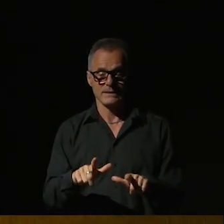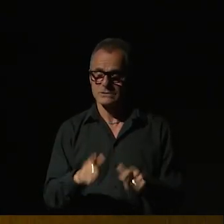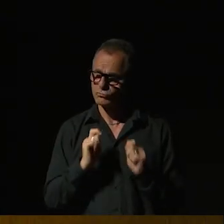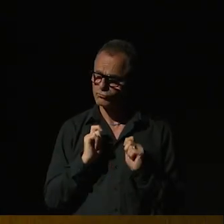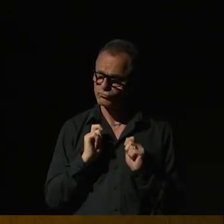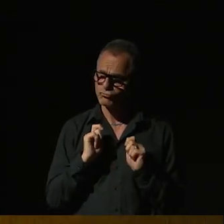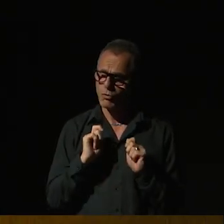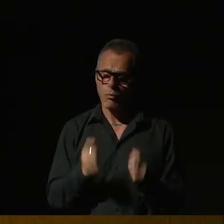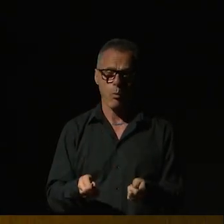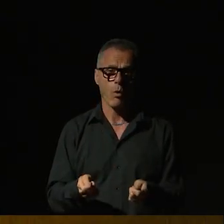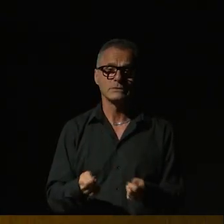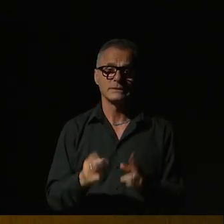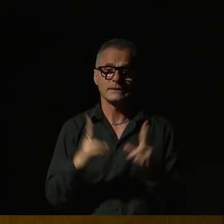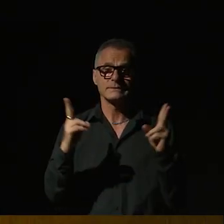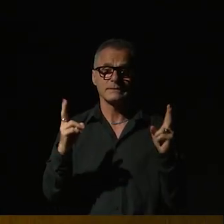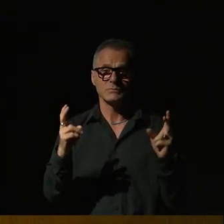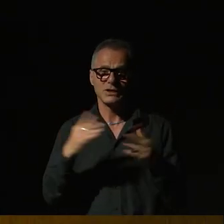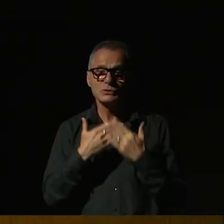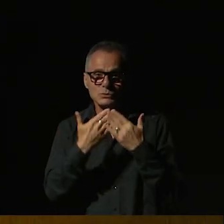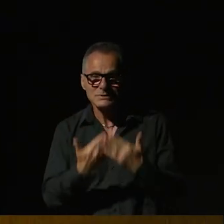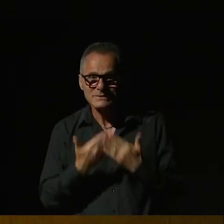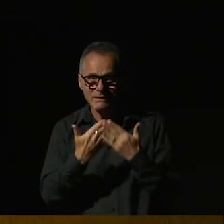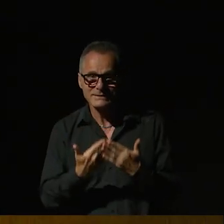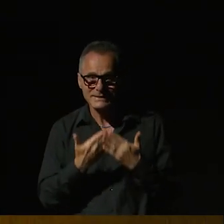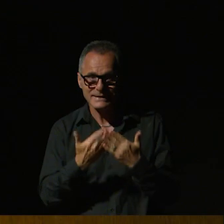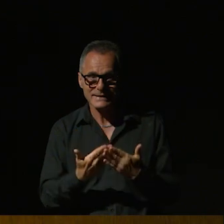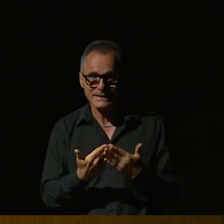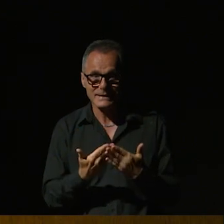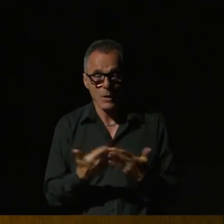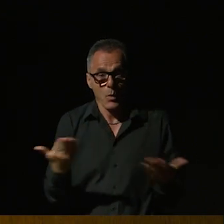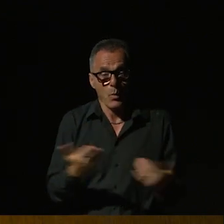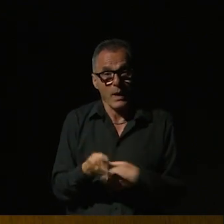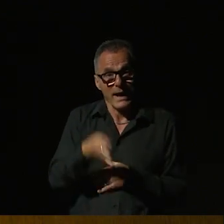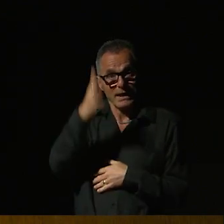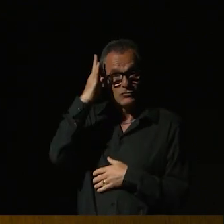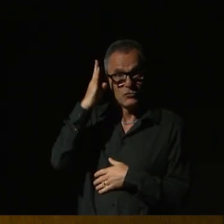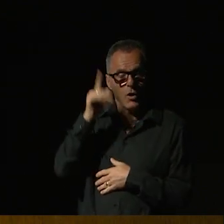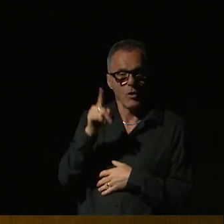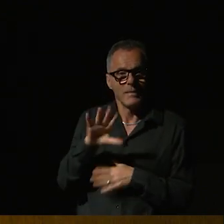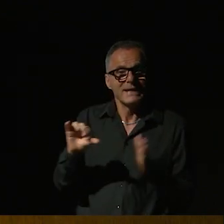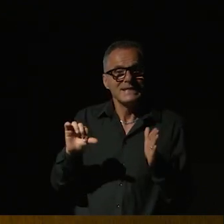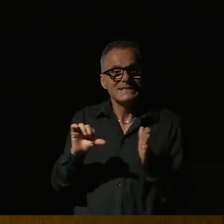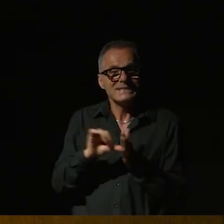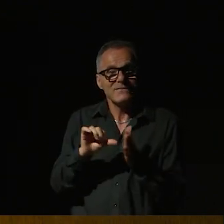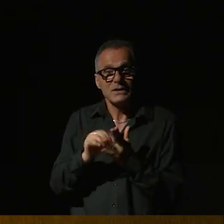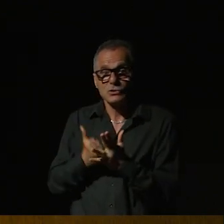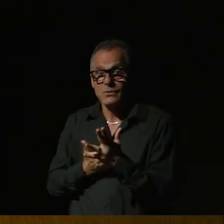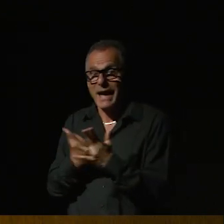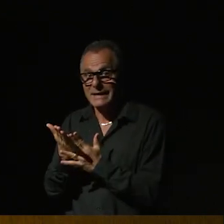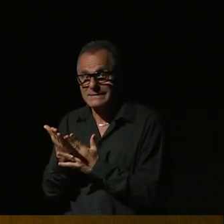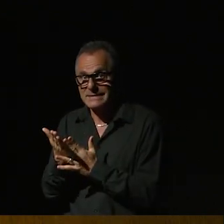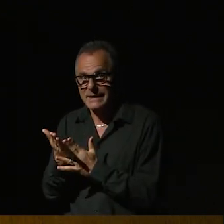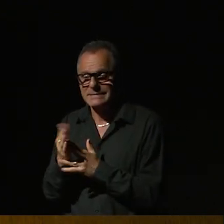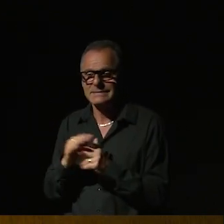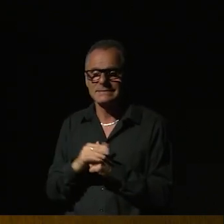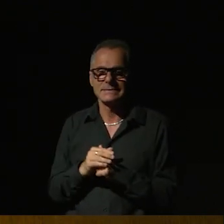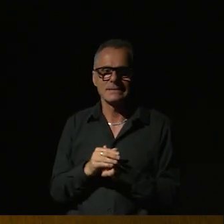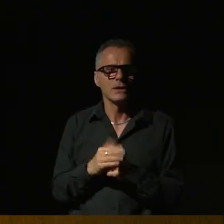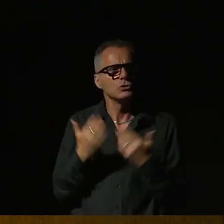one of the most rewarding subjects to study in Rome. Very difficult to access if you ever have the chance. It's today the site of the French Embassy,